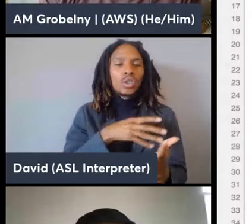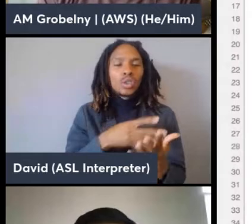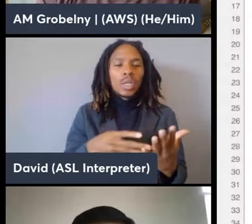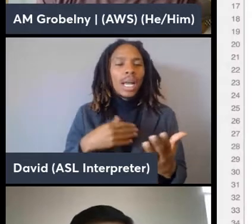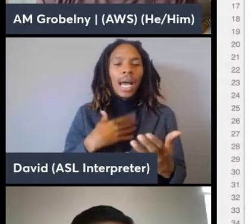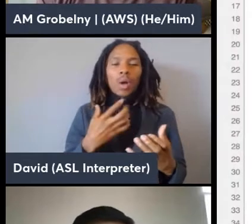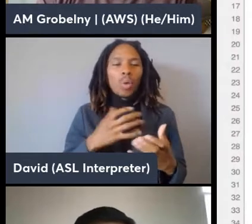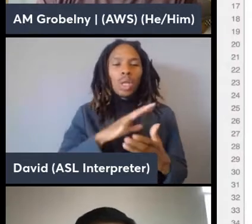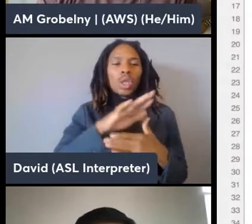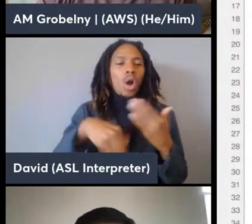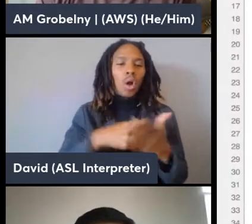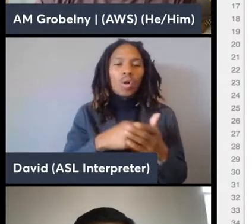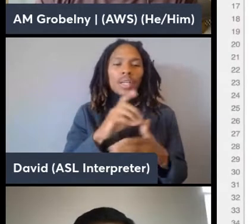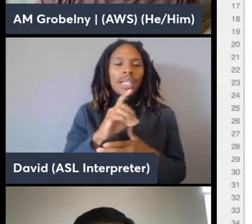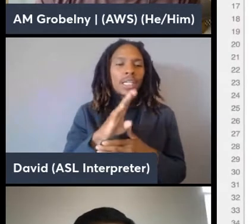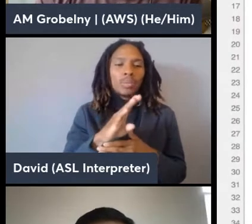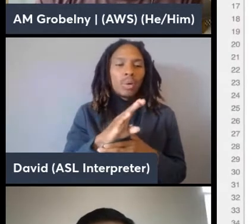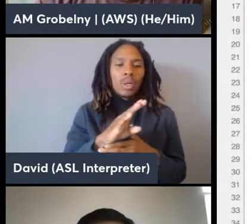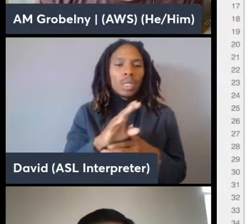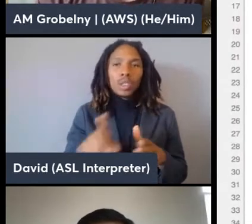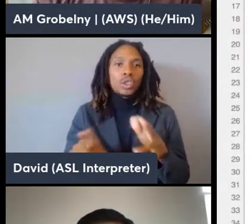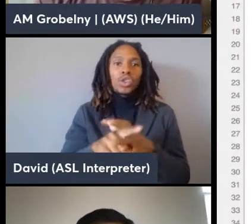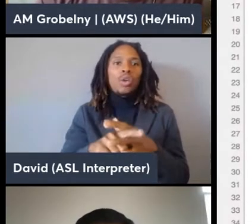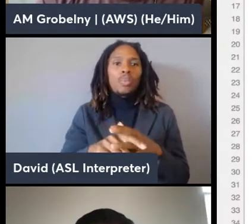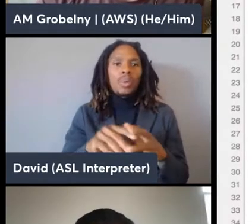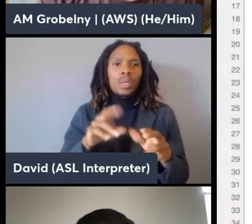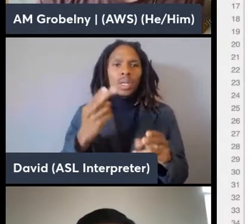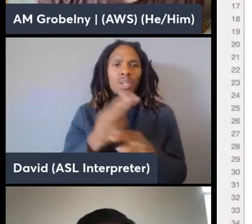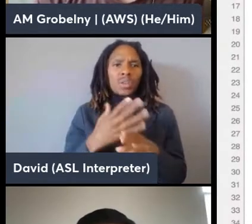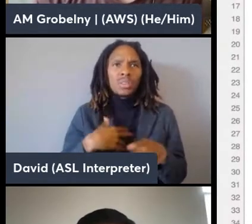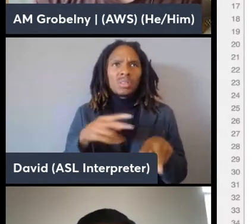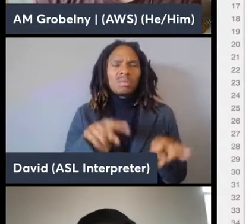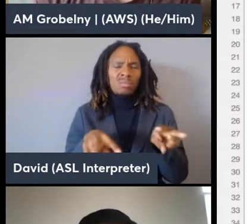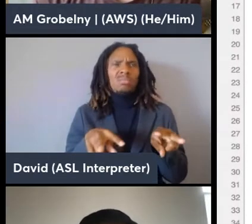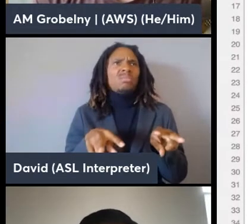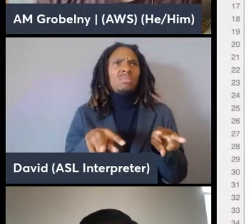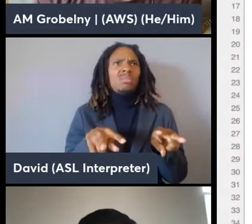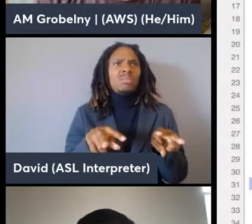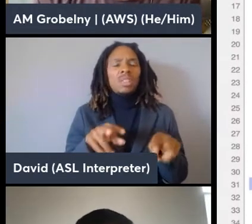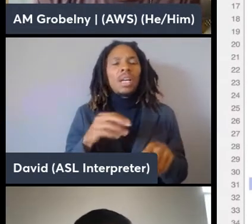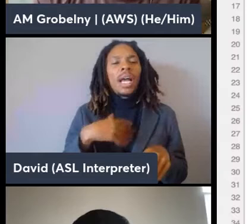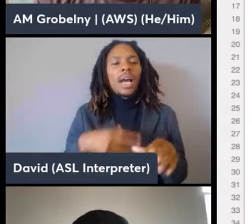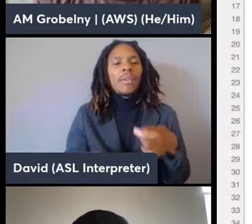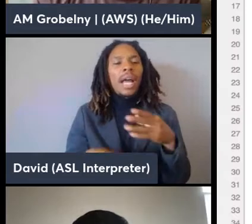to show up and confuse the user. I've added the code in my file.